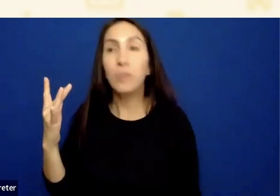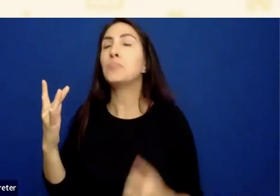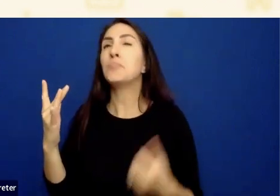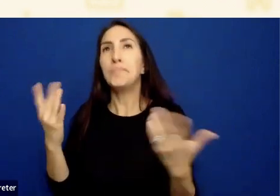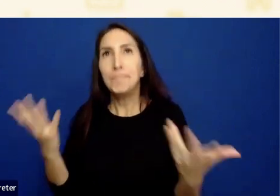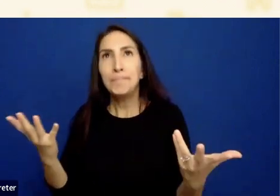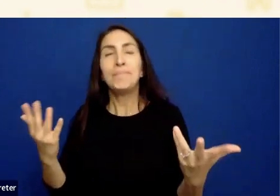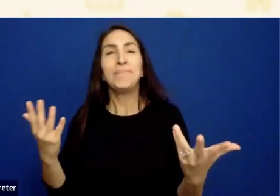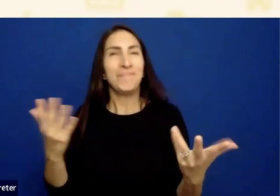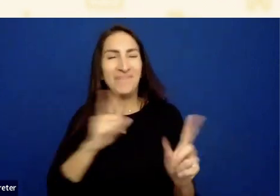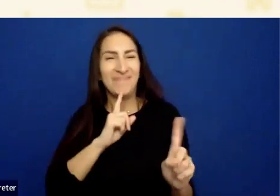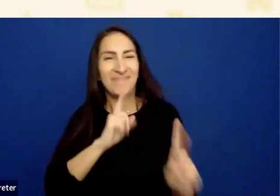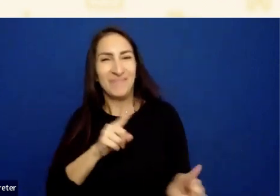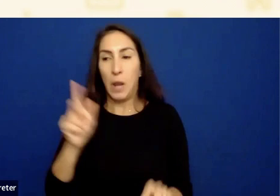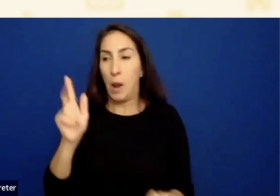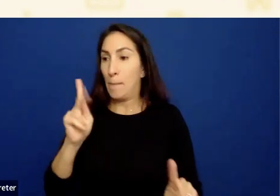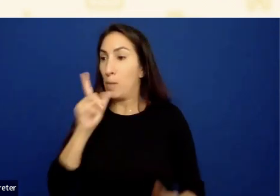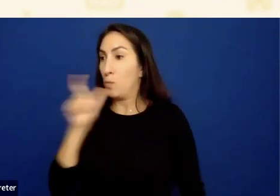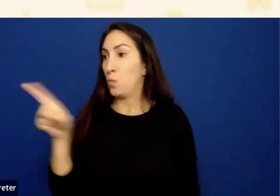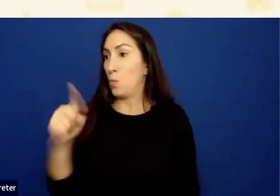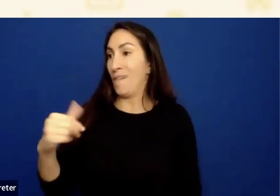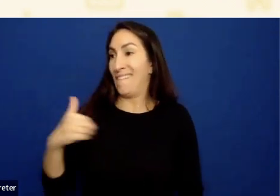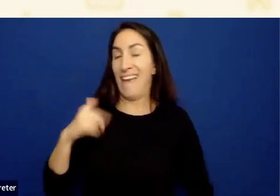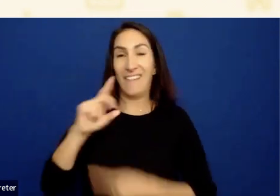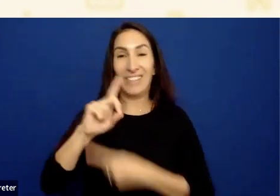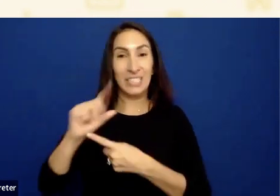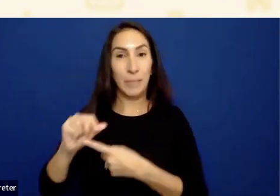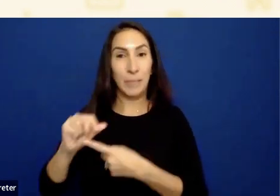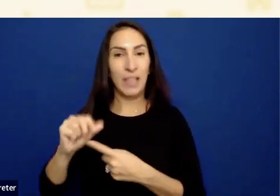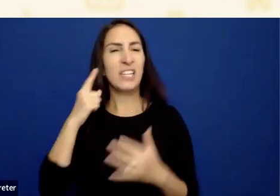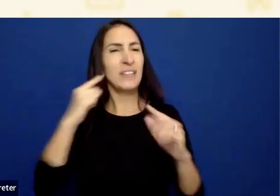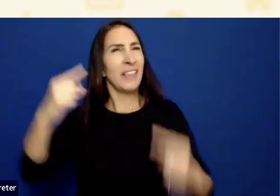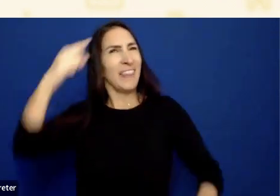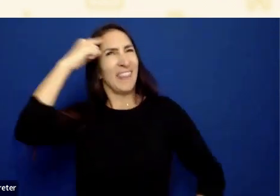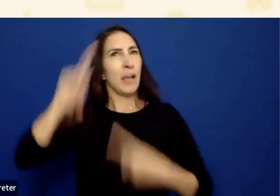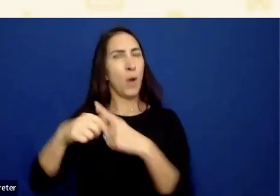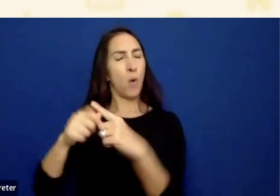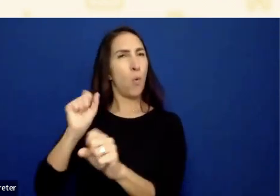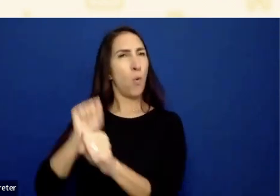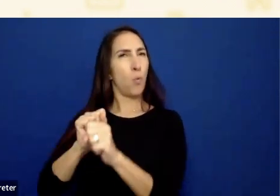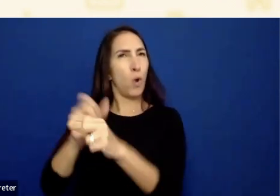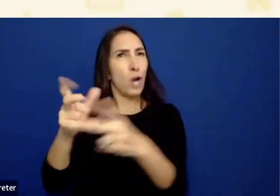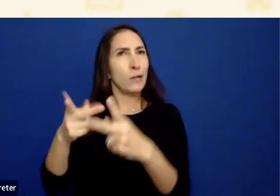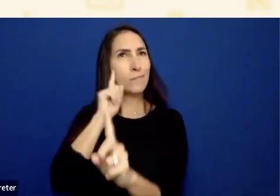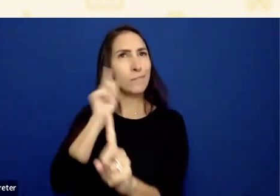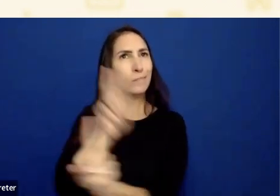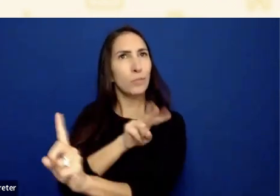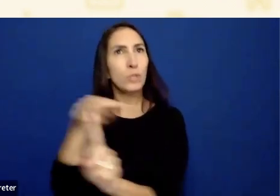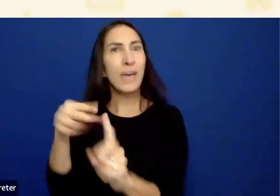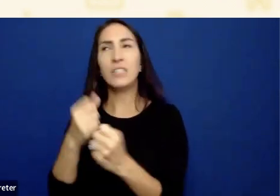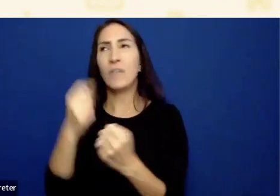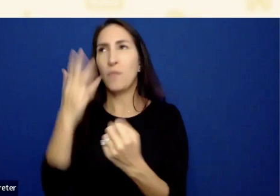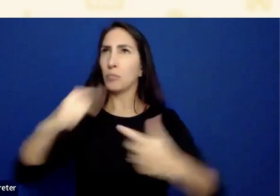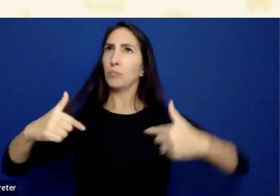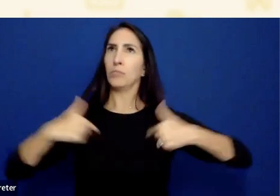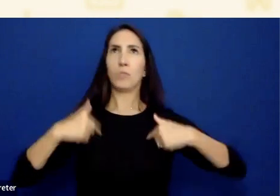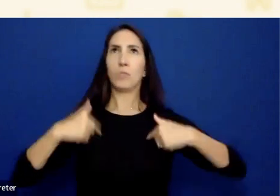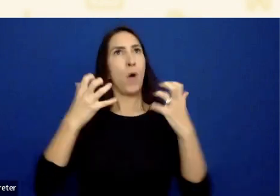from an employment perspective, why wouldn't they want to be developers or designers of WordPress sites?